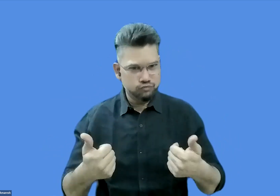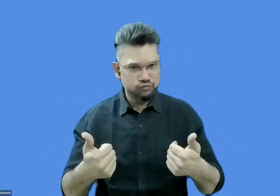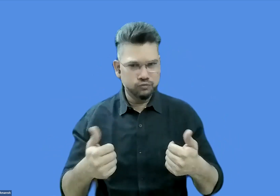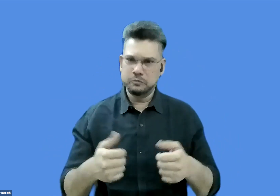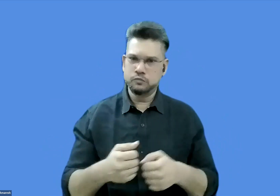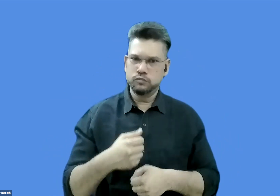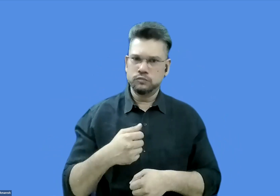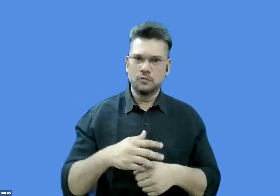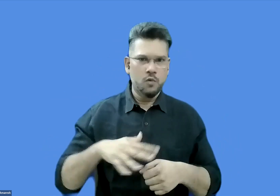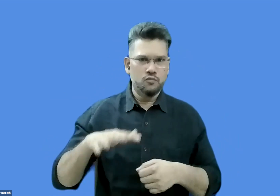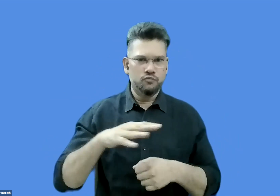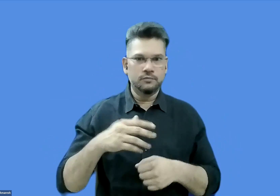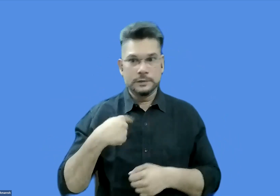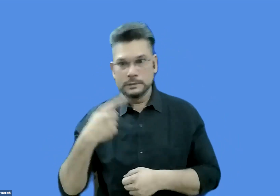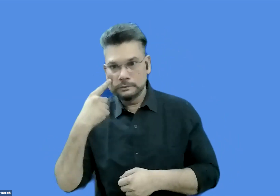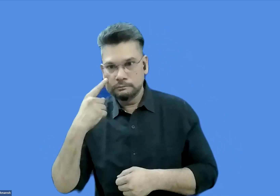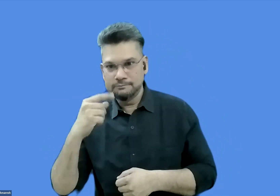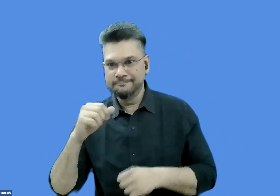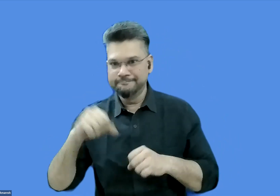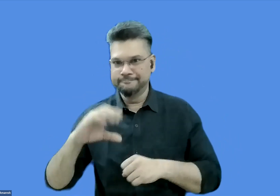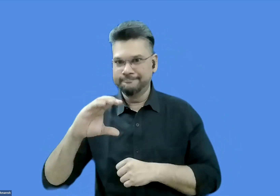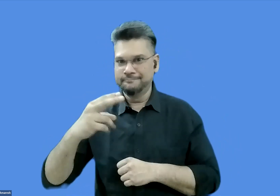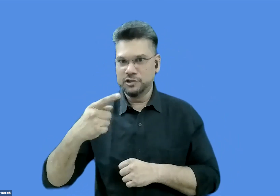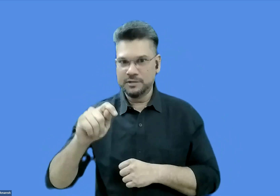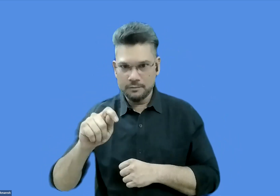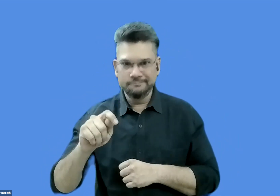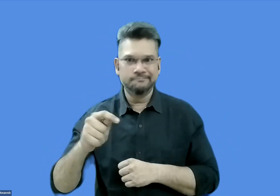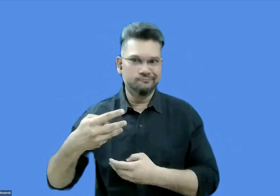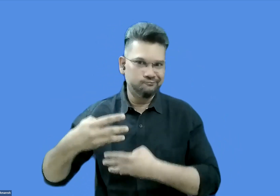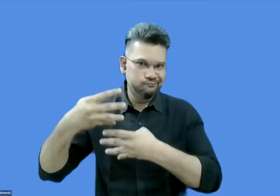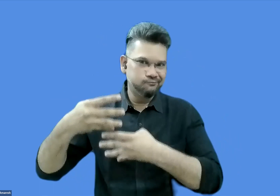developments in UNICEF's policy and tools I hope everything is good.